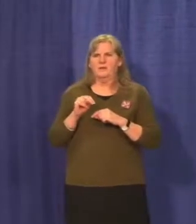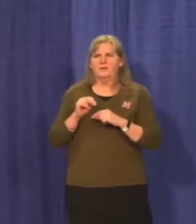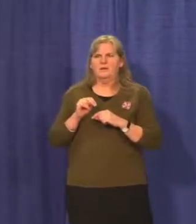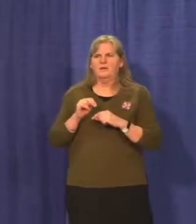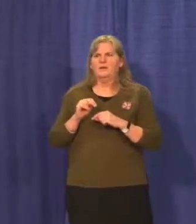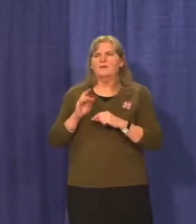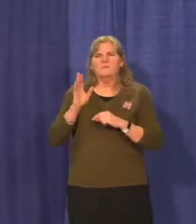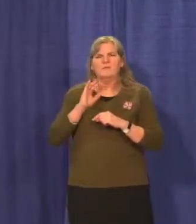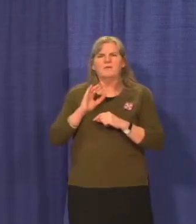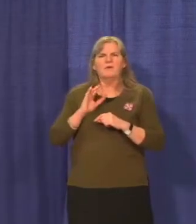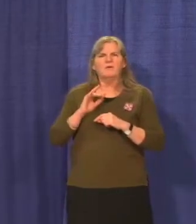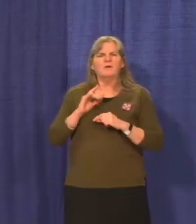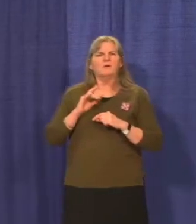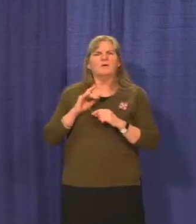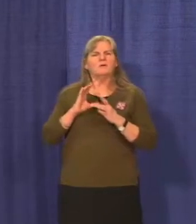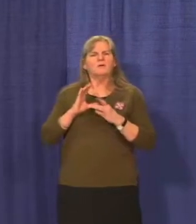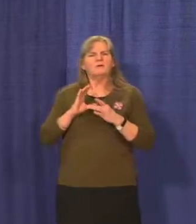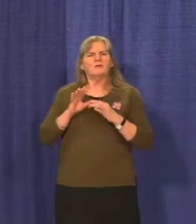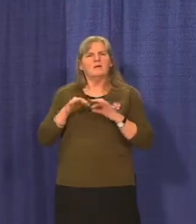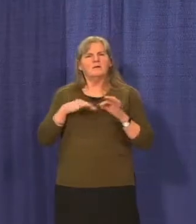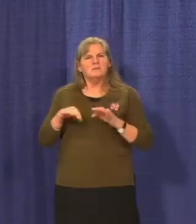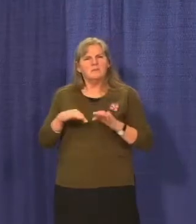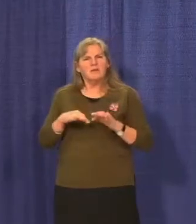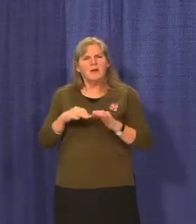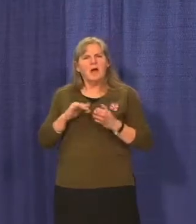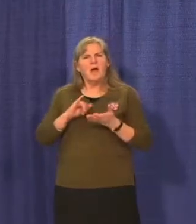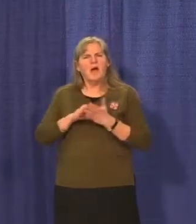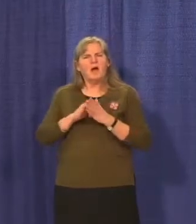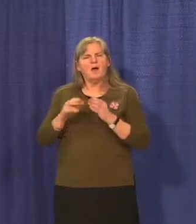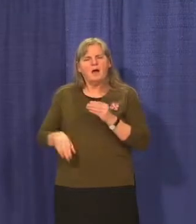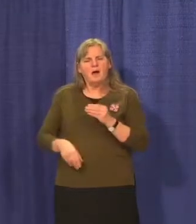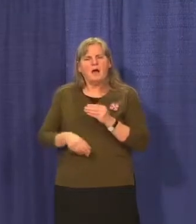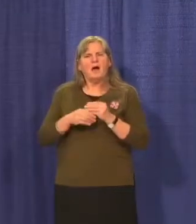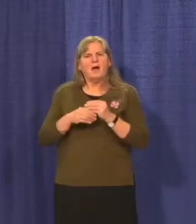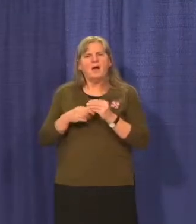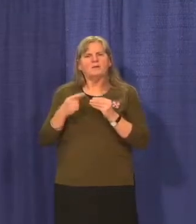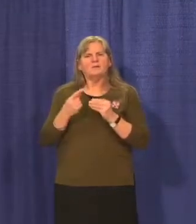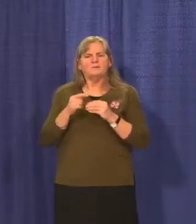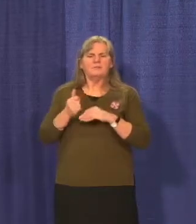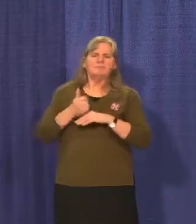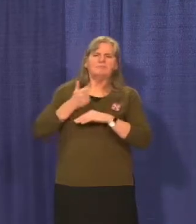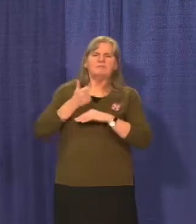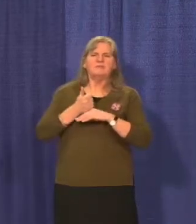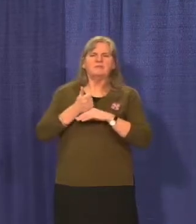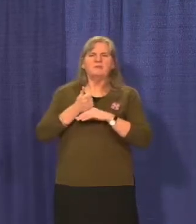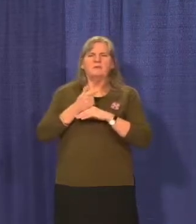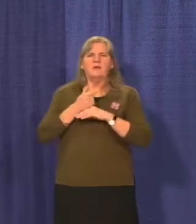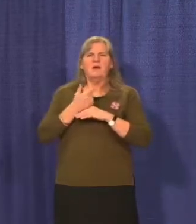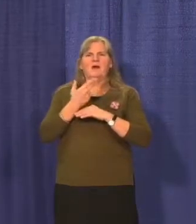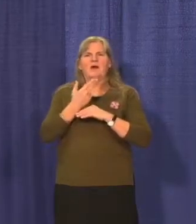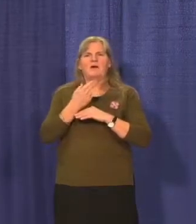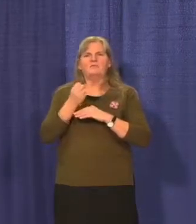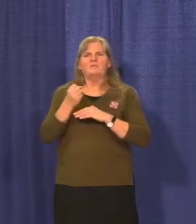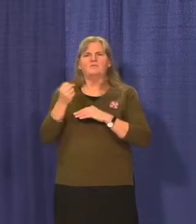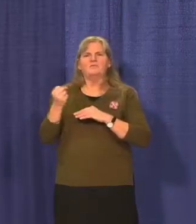me to repeat what we had said earlier about how we will add something in place-- health and